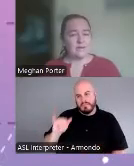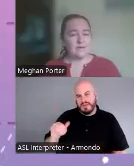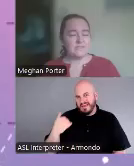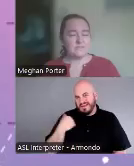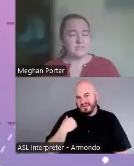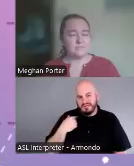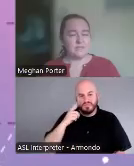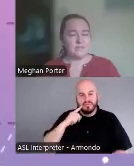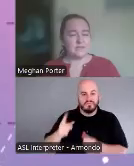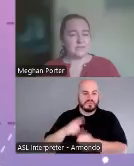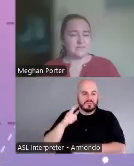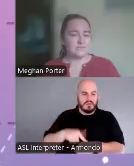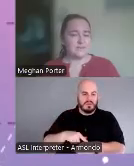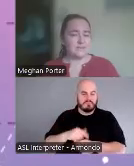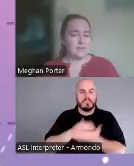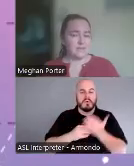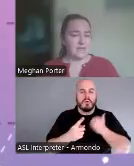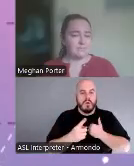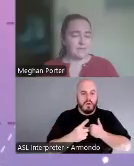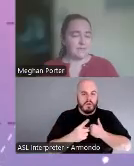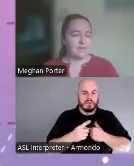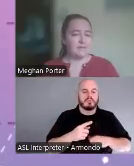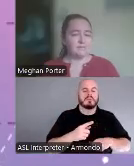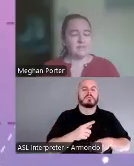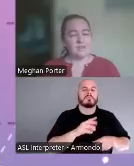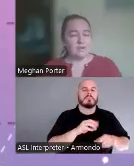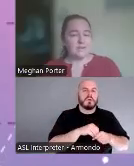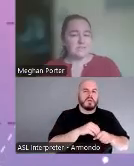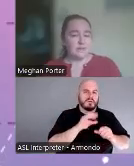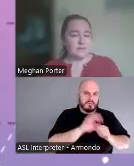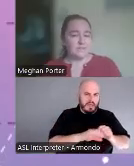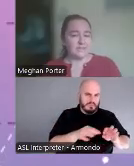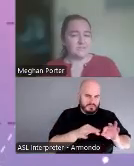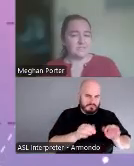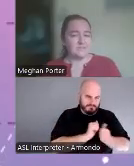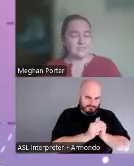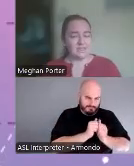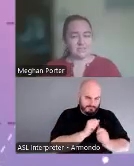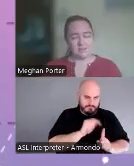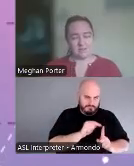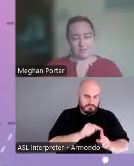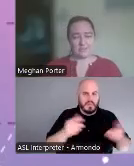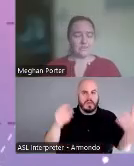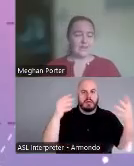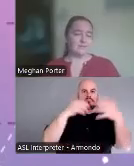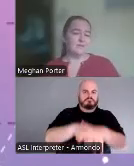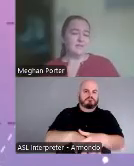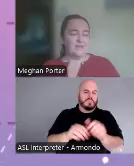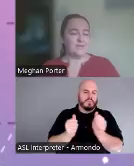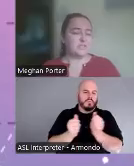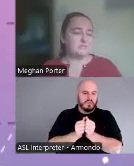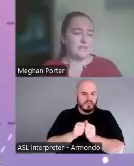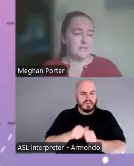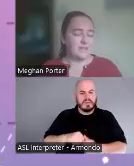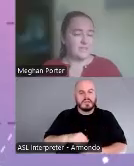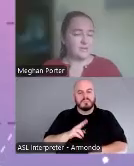of the social media accessibility mini-campaign really harmonized well with National Speech Language Hearing Month. So that was just really lucky that we